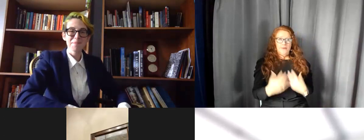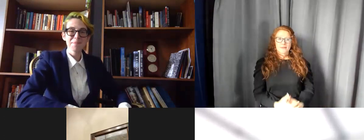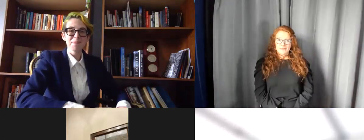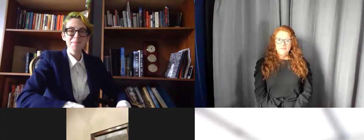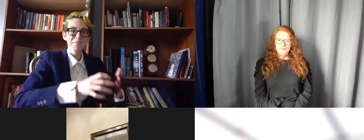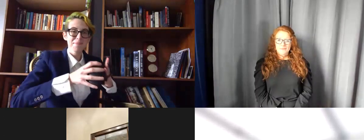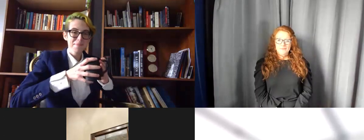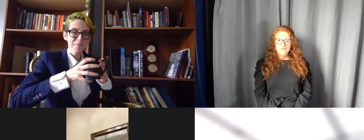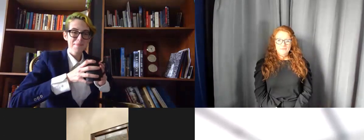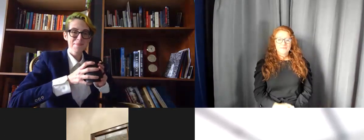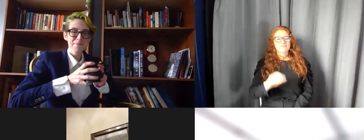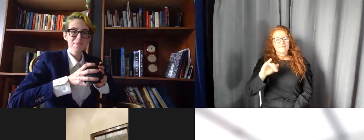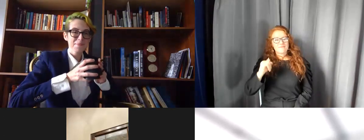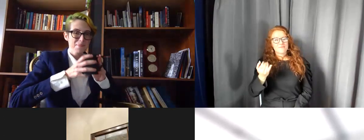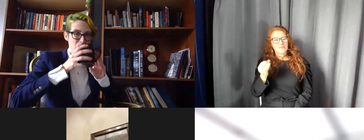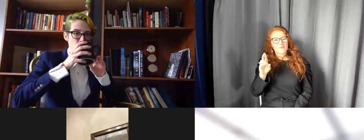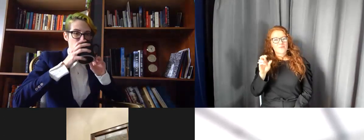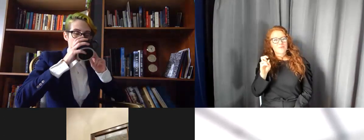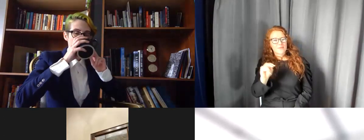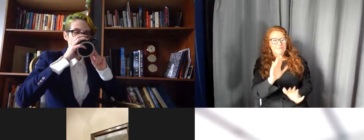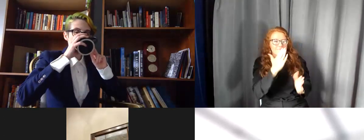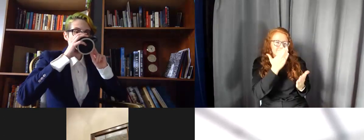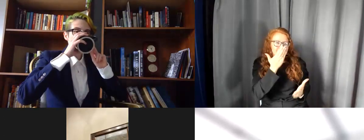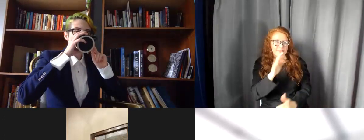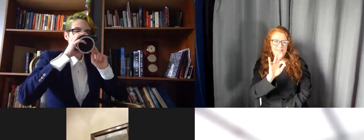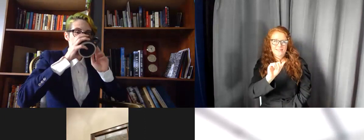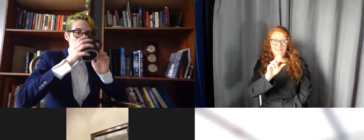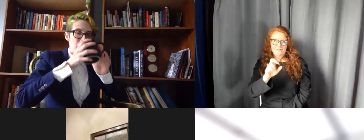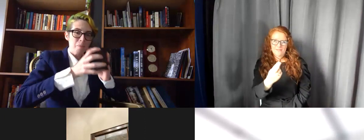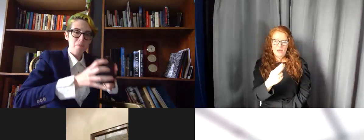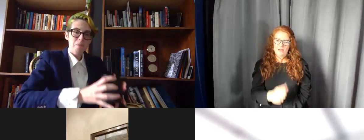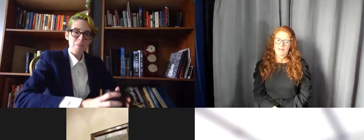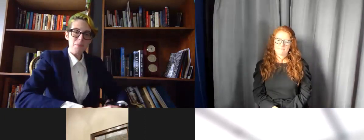Jordan Radford: Thanks. This is Jordan again. I love both of them.